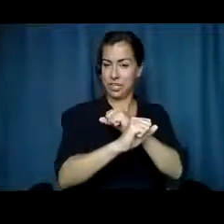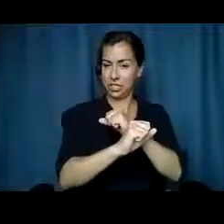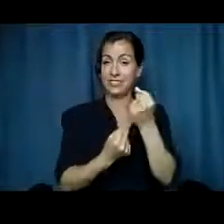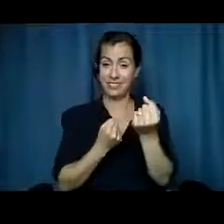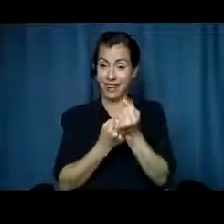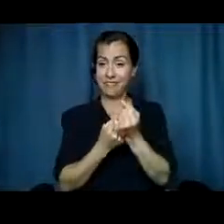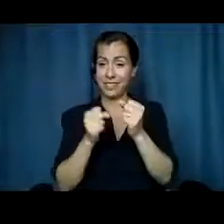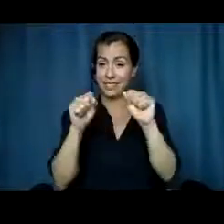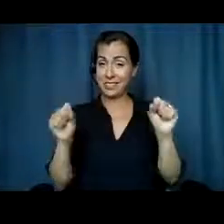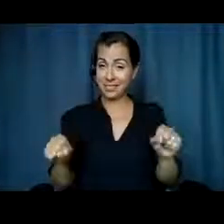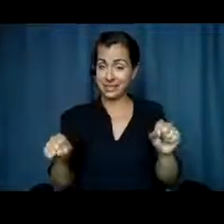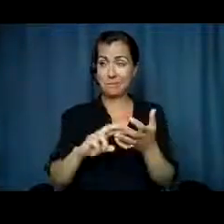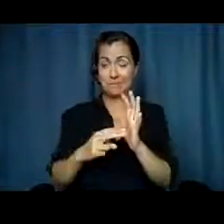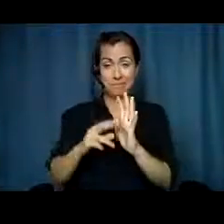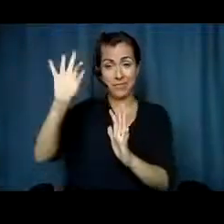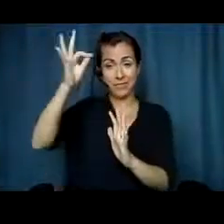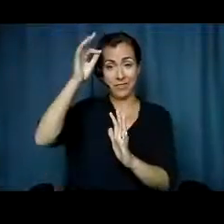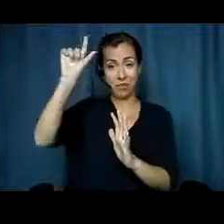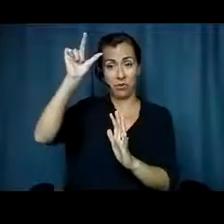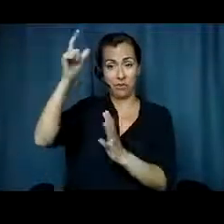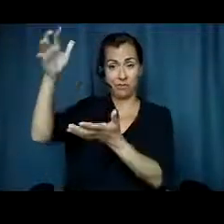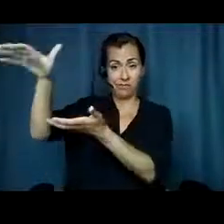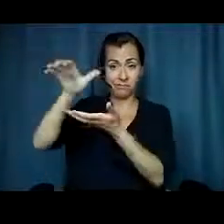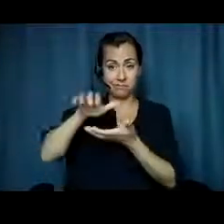specifically accessible voting systems, and has